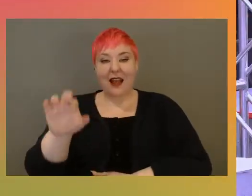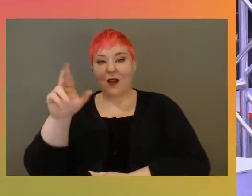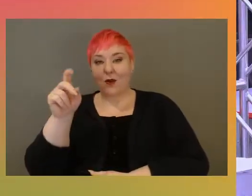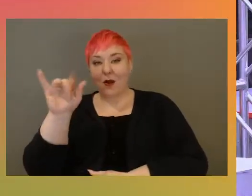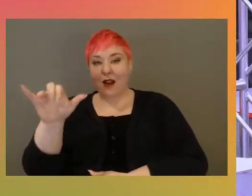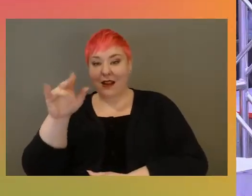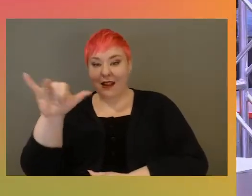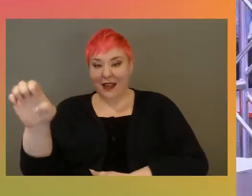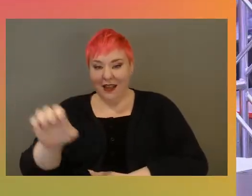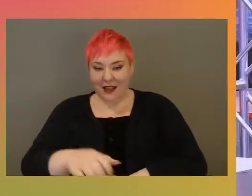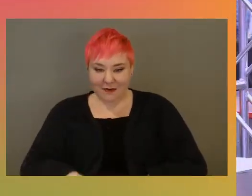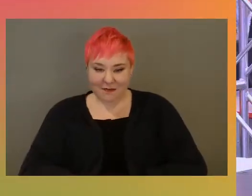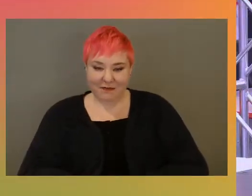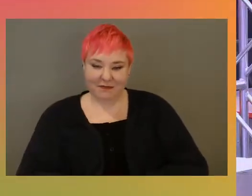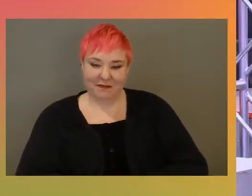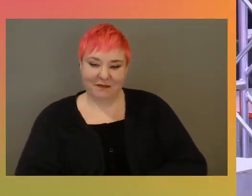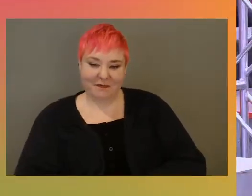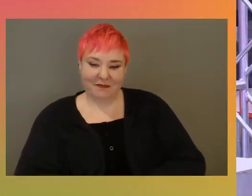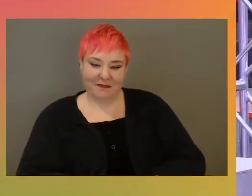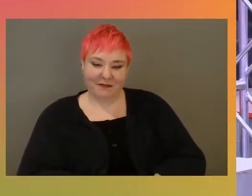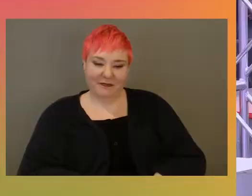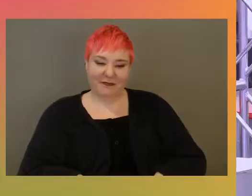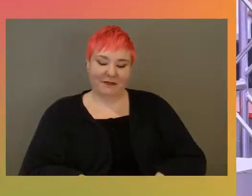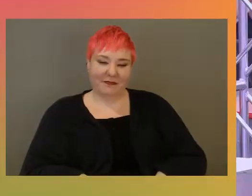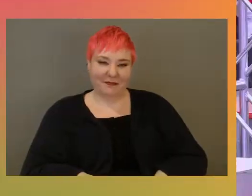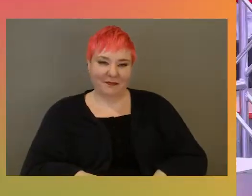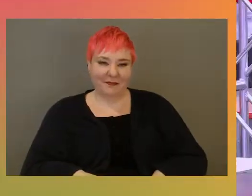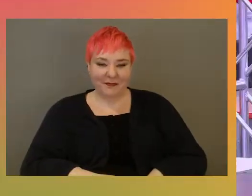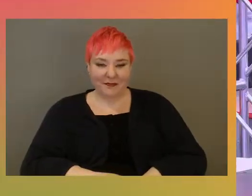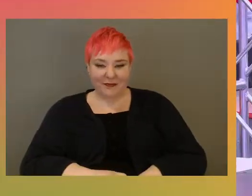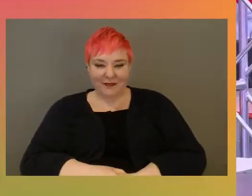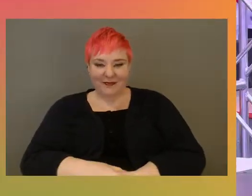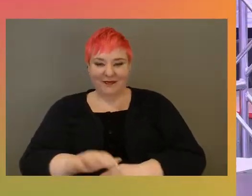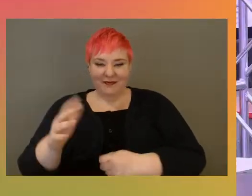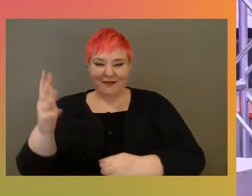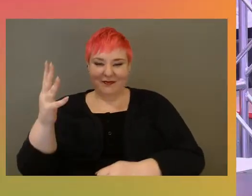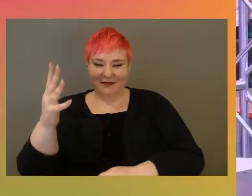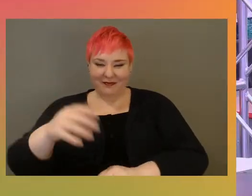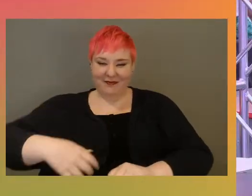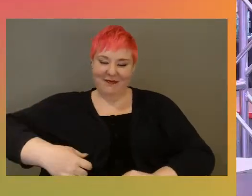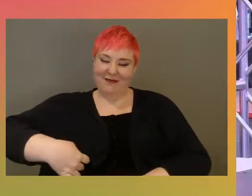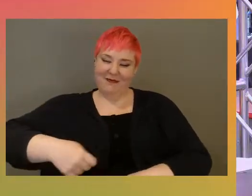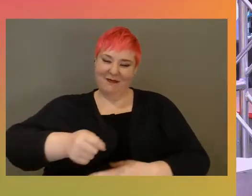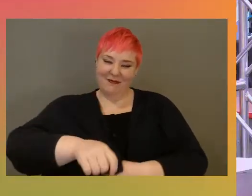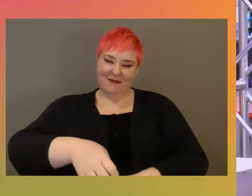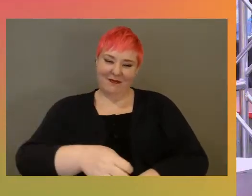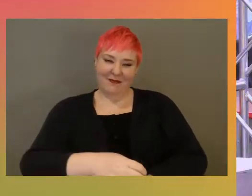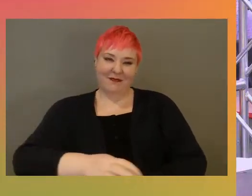TIMES SQUARE, PLEASE GIVE A